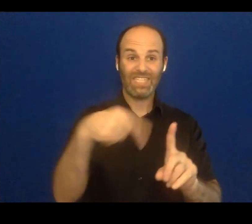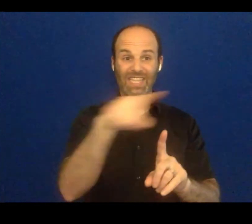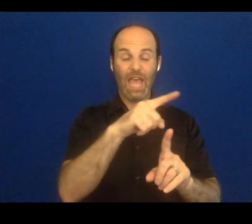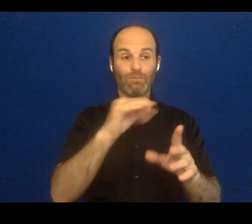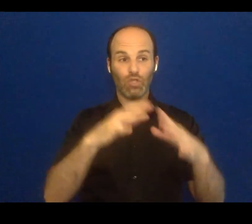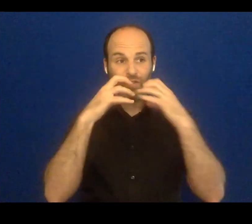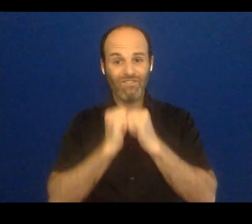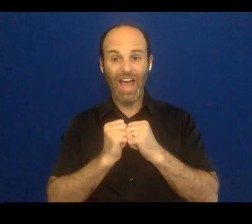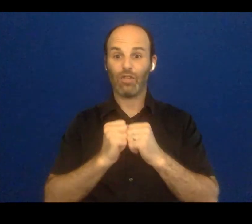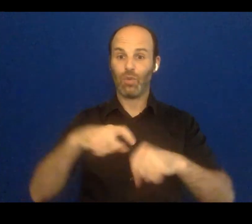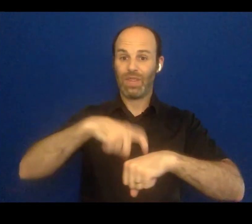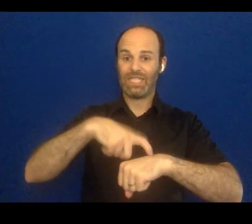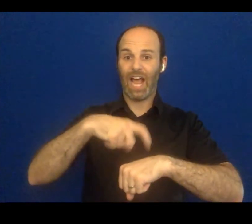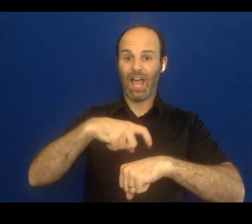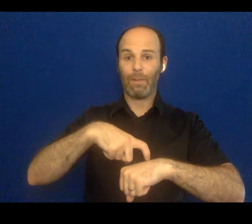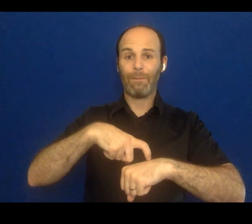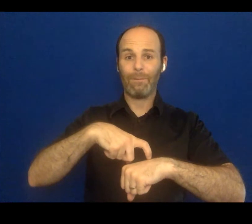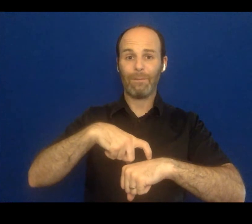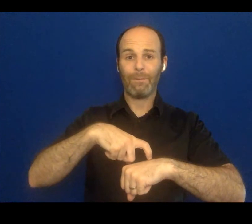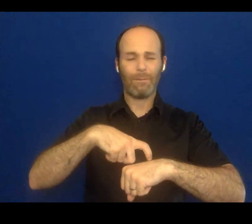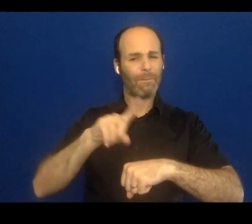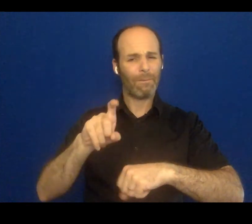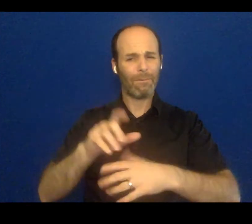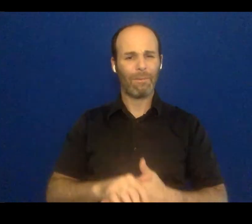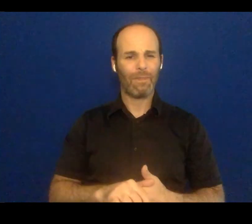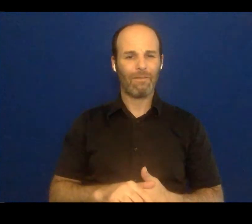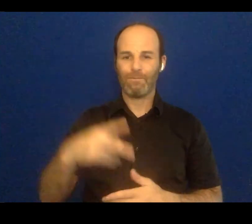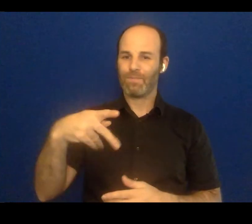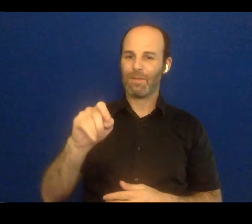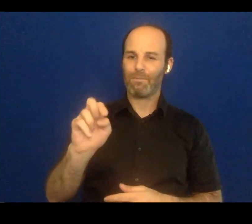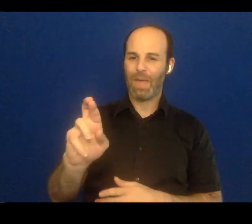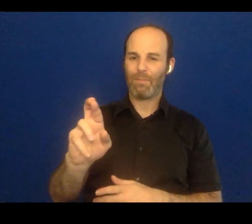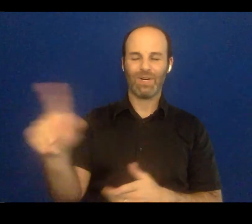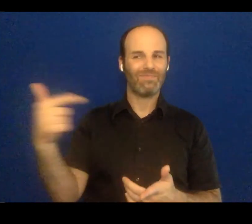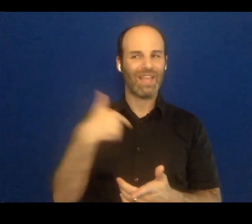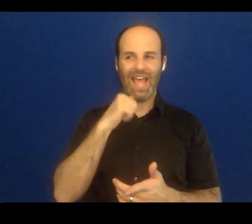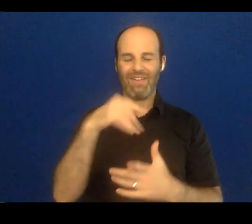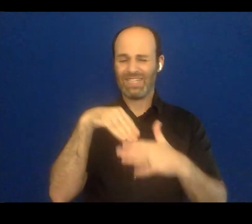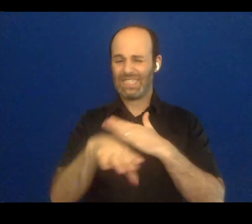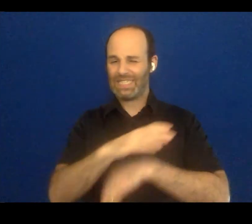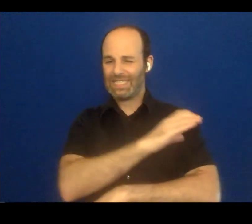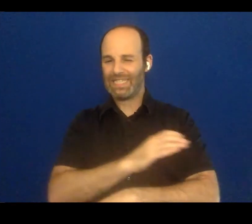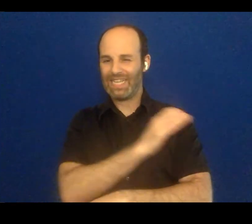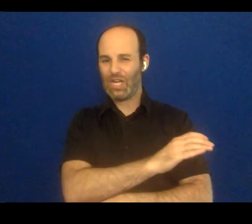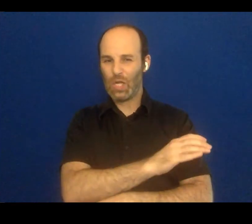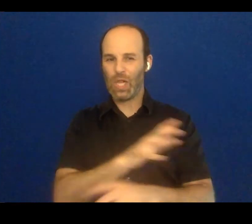I HAVEN'T GOTTEN VERY MUCH INTO THE CLINICAL SPACE YET BUT